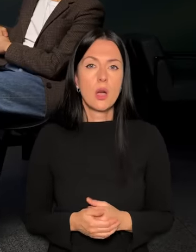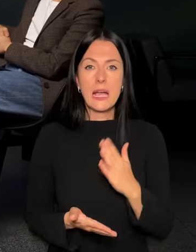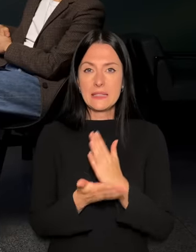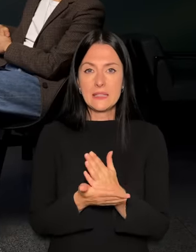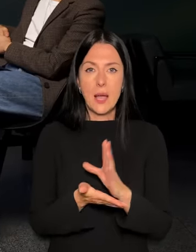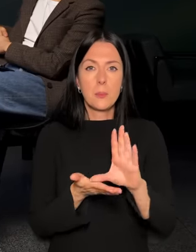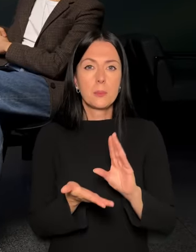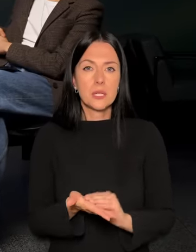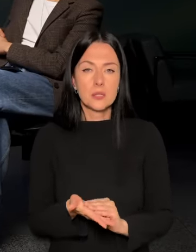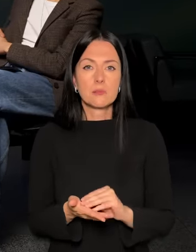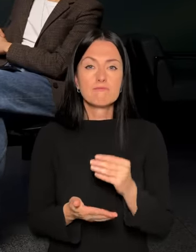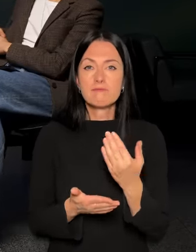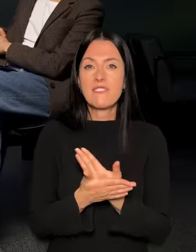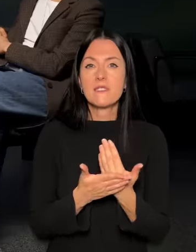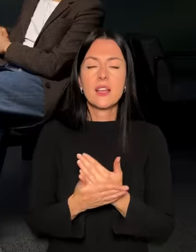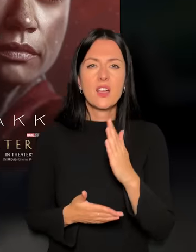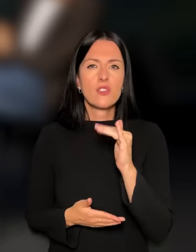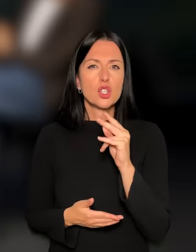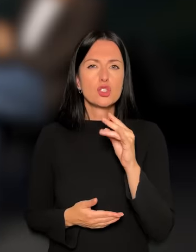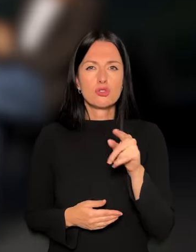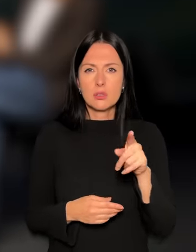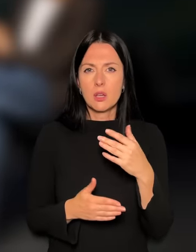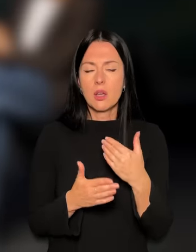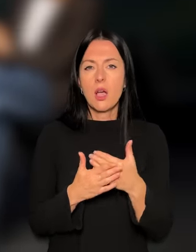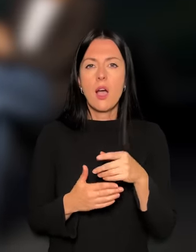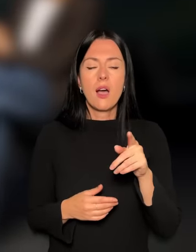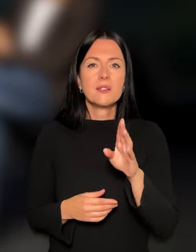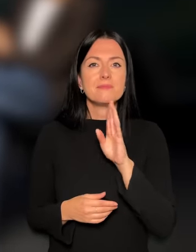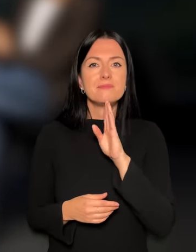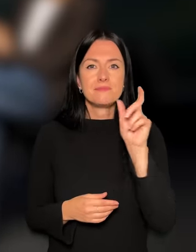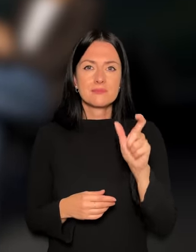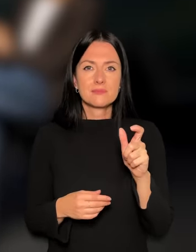There's an example, the movie "Eternals" produced by Marvel. In this film, the main character communicates using sign language.